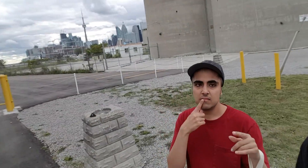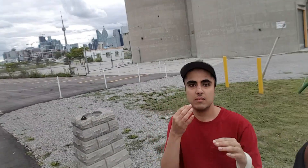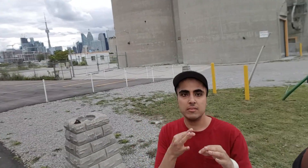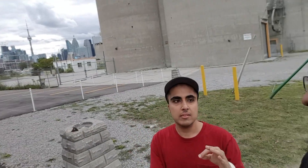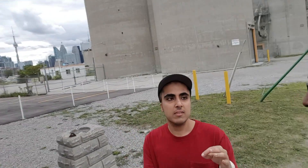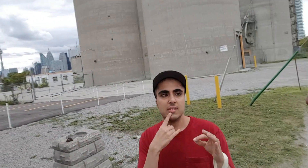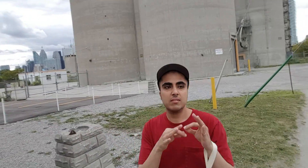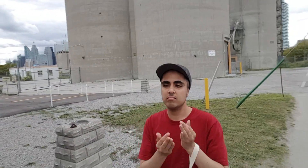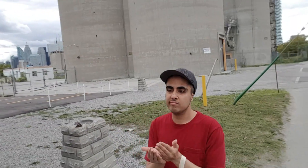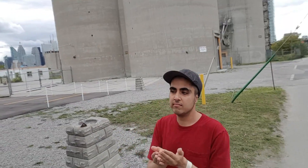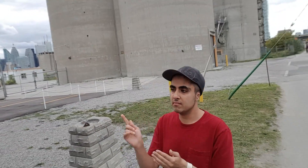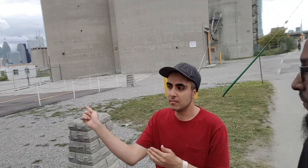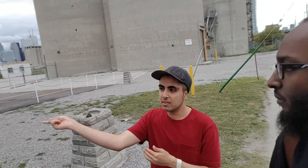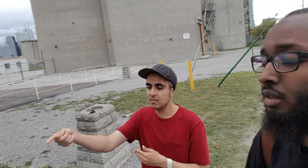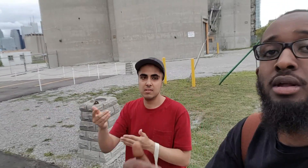Just a 'boat cruise'.